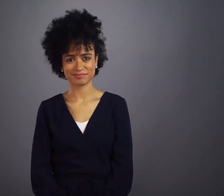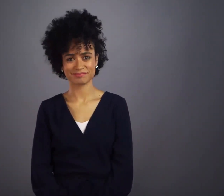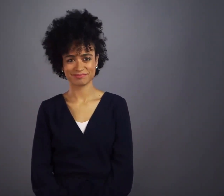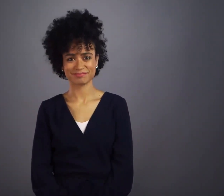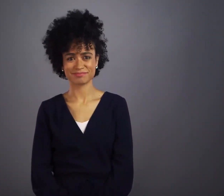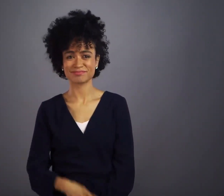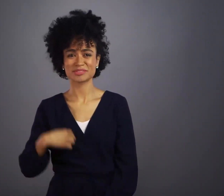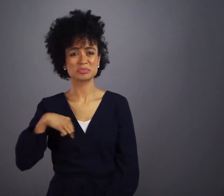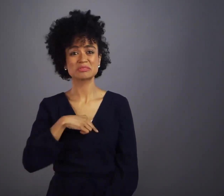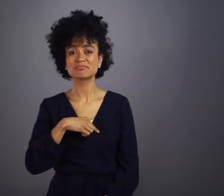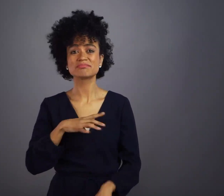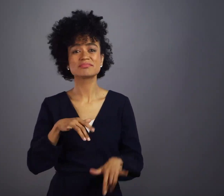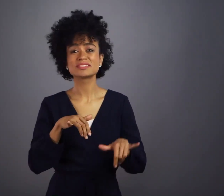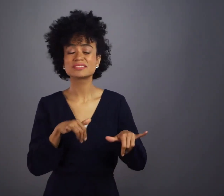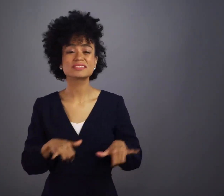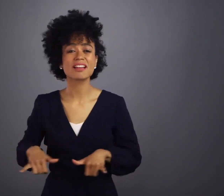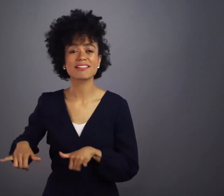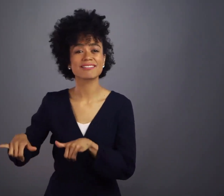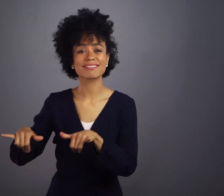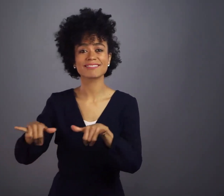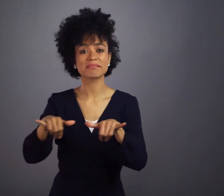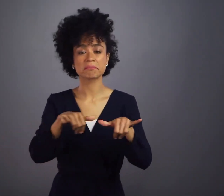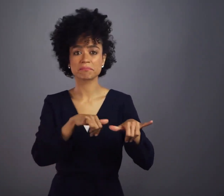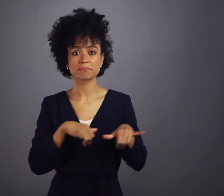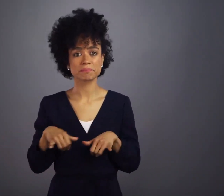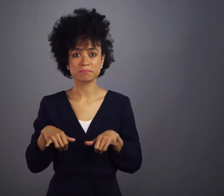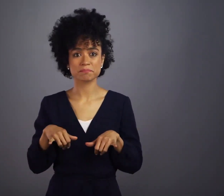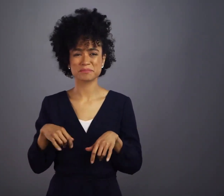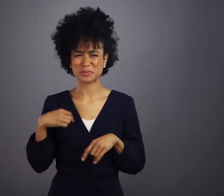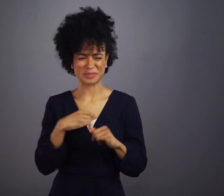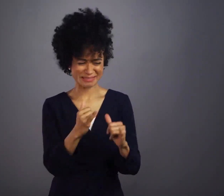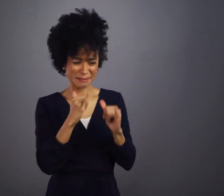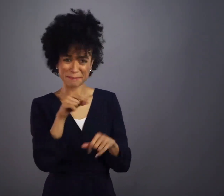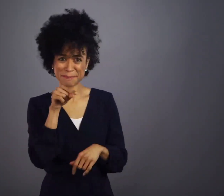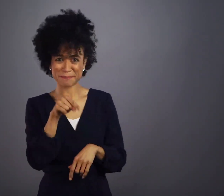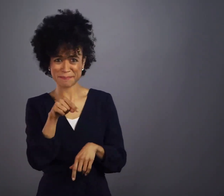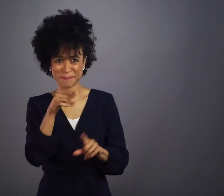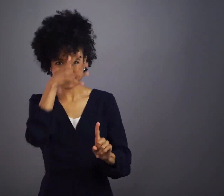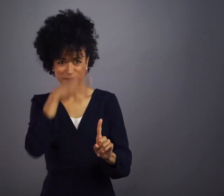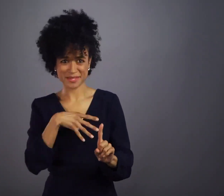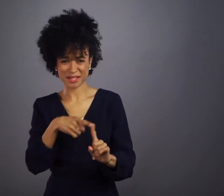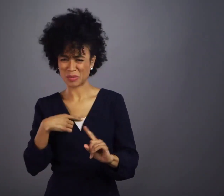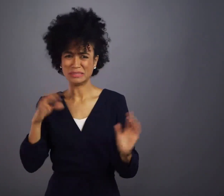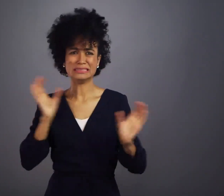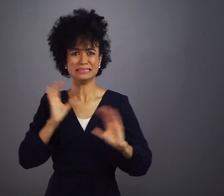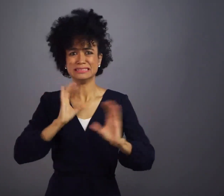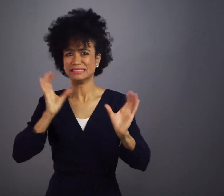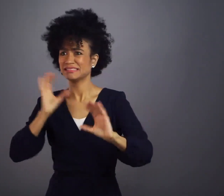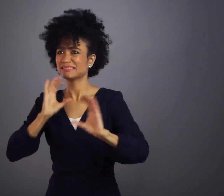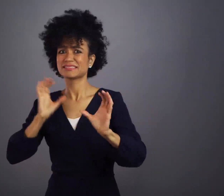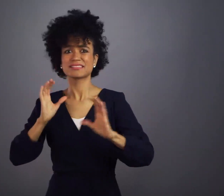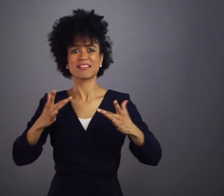We, in our turn, sought the same escape with all the desperation of drowning men.